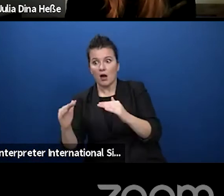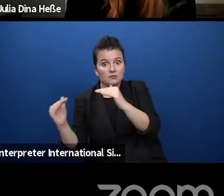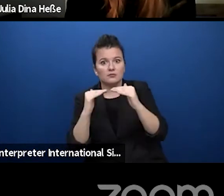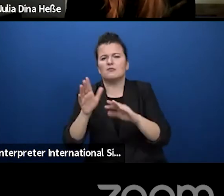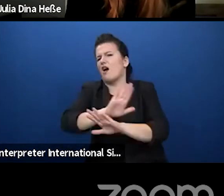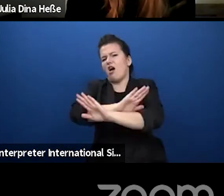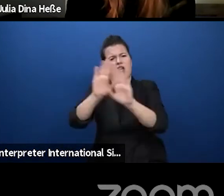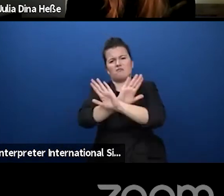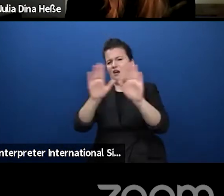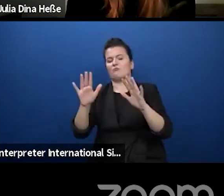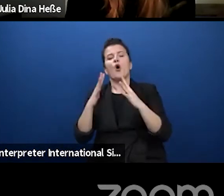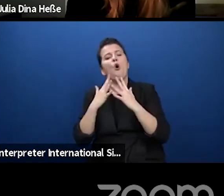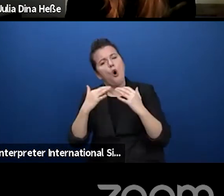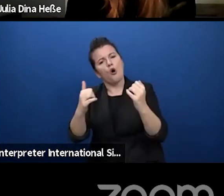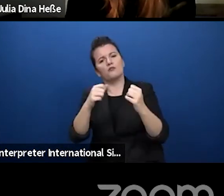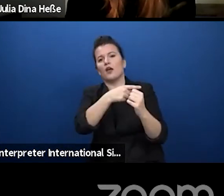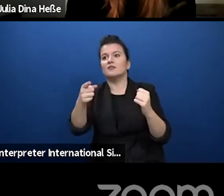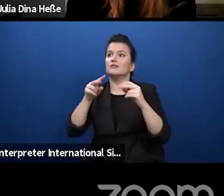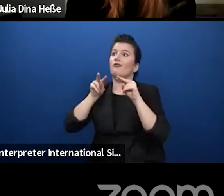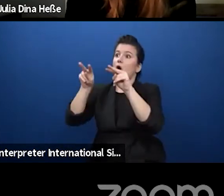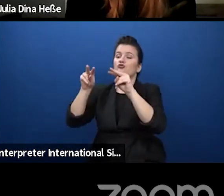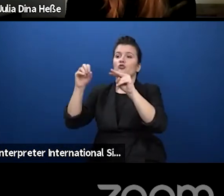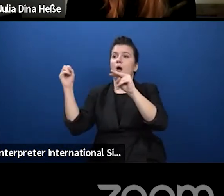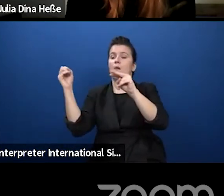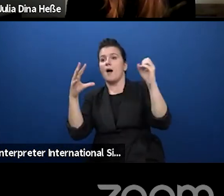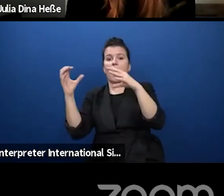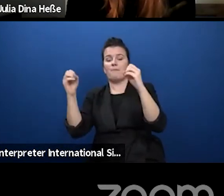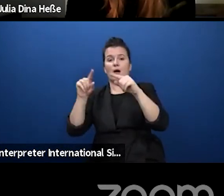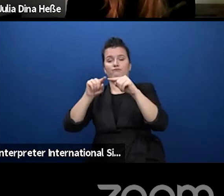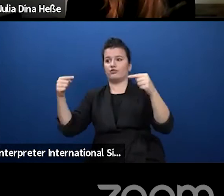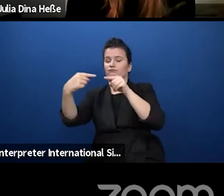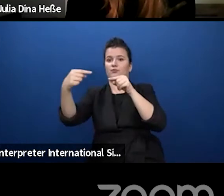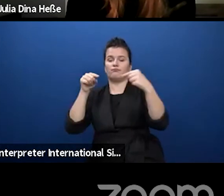conclusions you know and it's like not, I don't want to like, I'm not the person who makes like